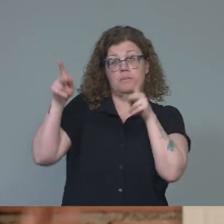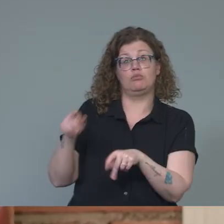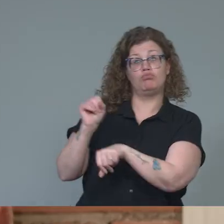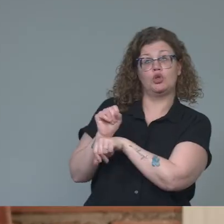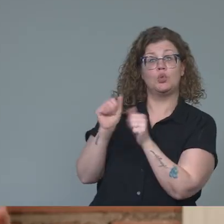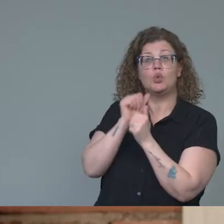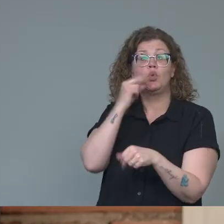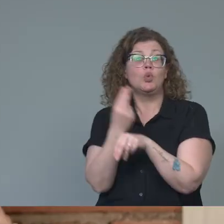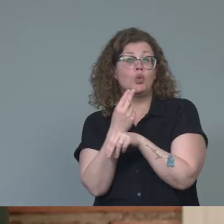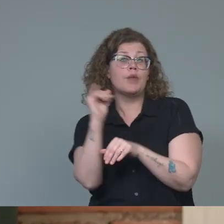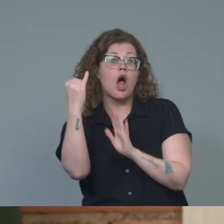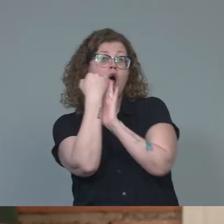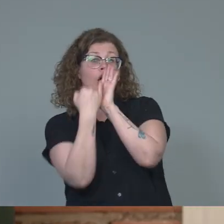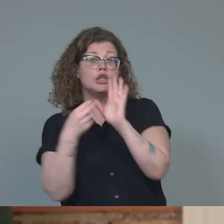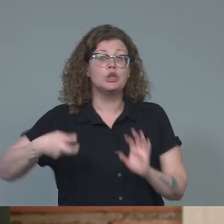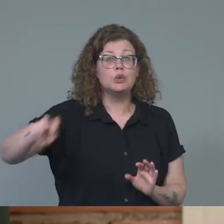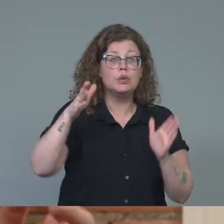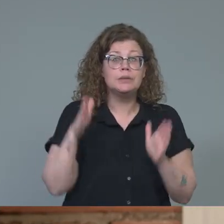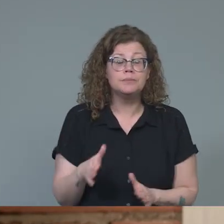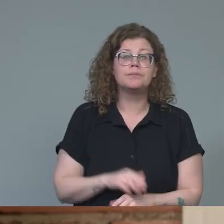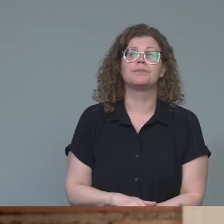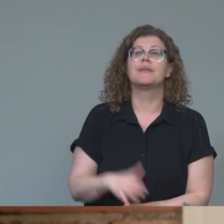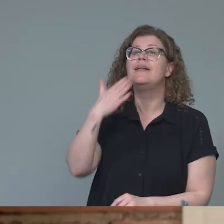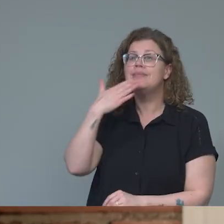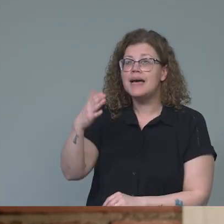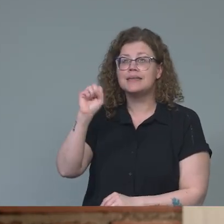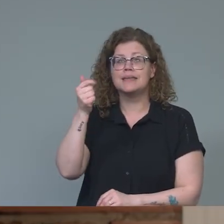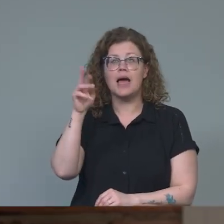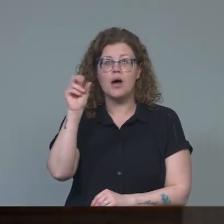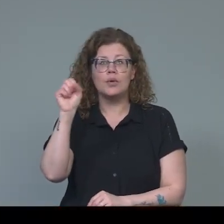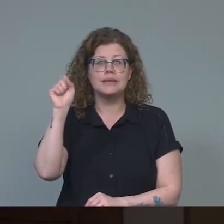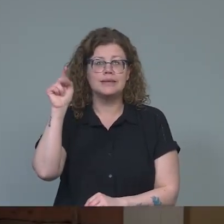artist-driven approach to a politicized need or issue within the community.